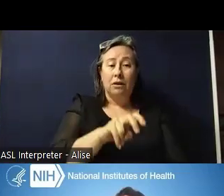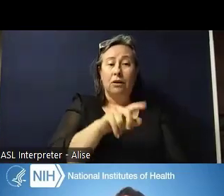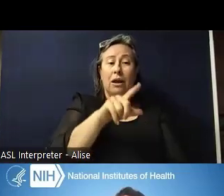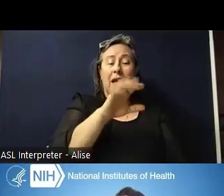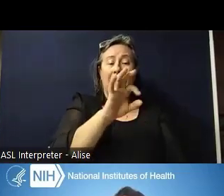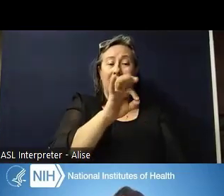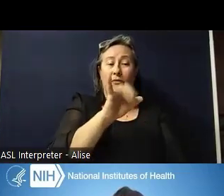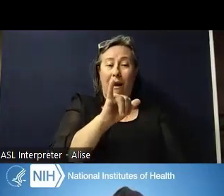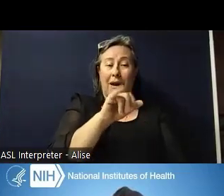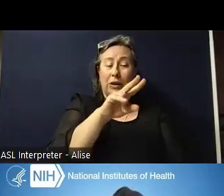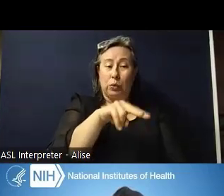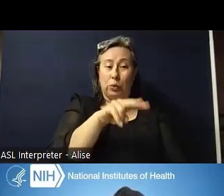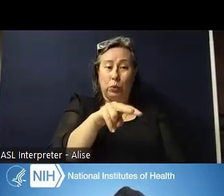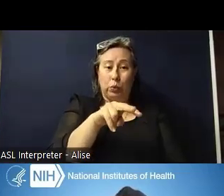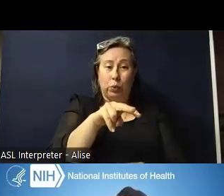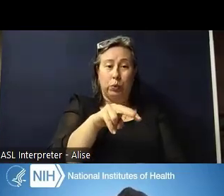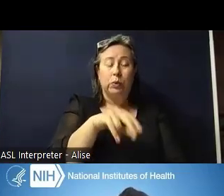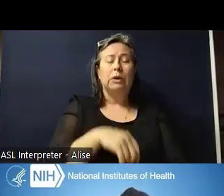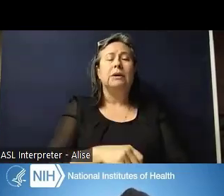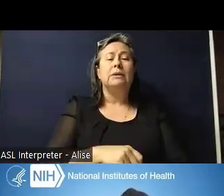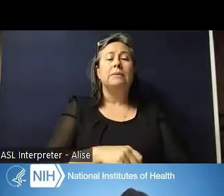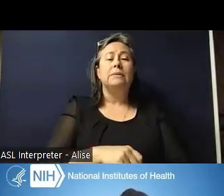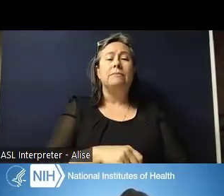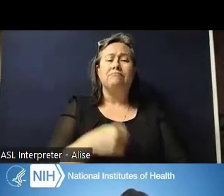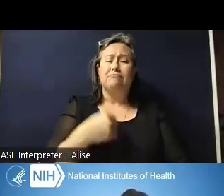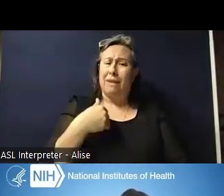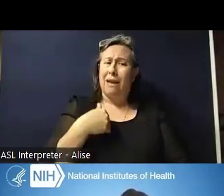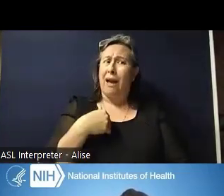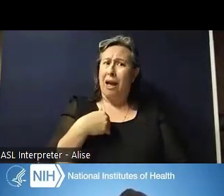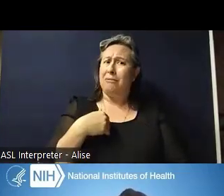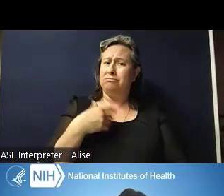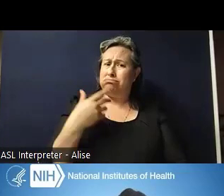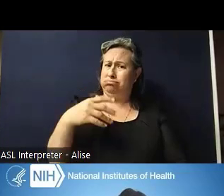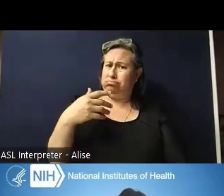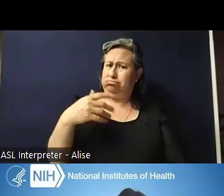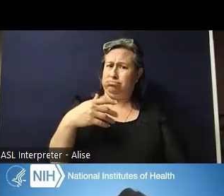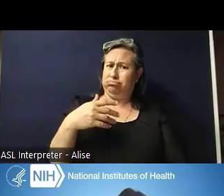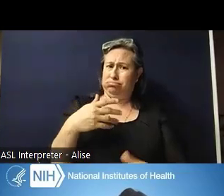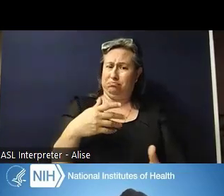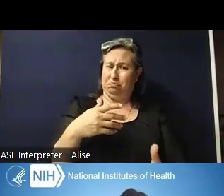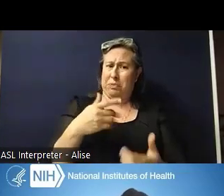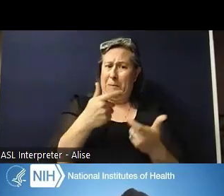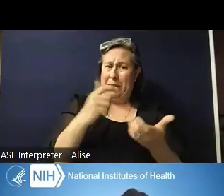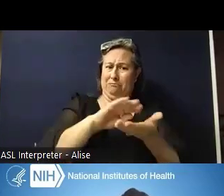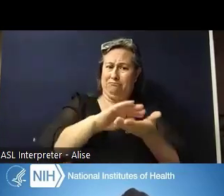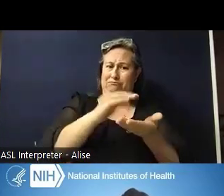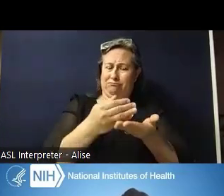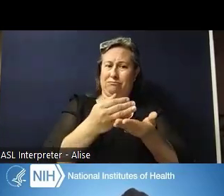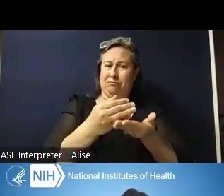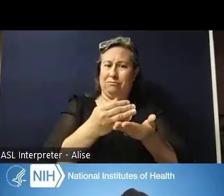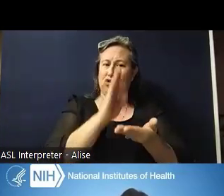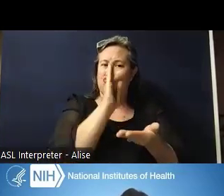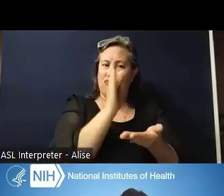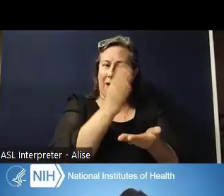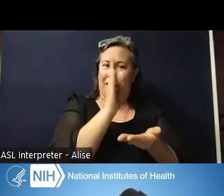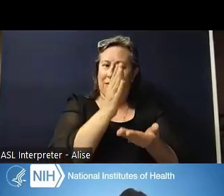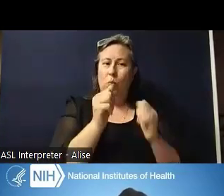we have a fair number of direct foreign awards with the domestic and foreign components.